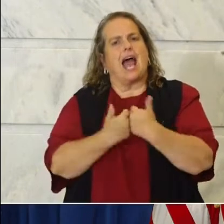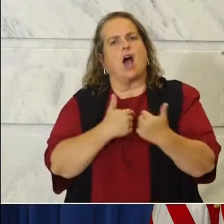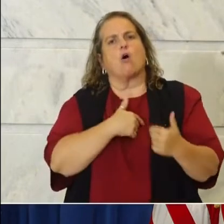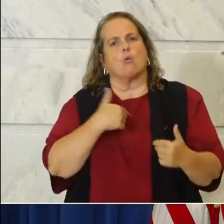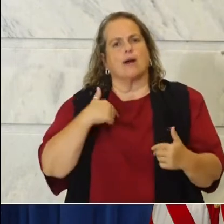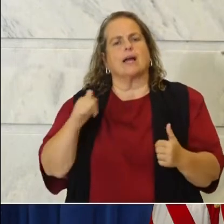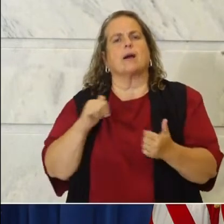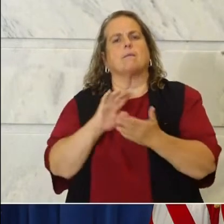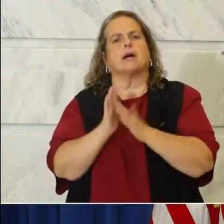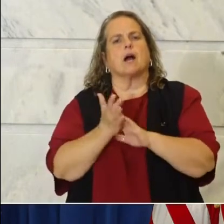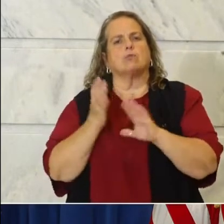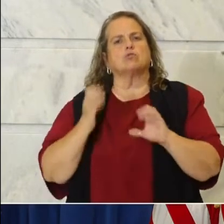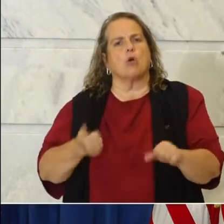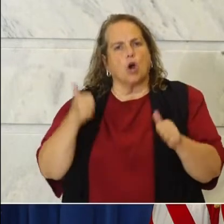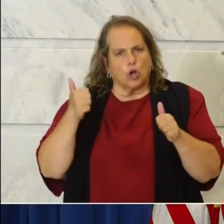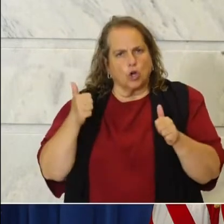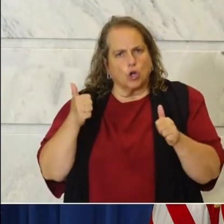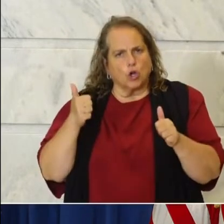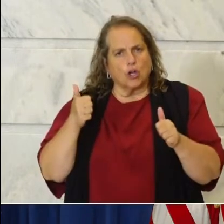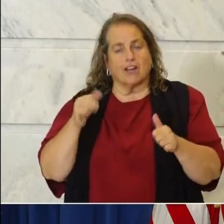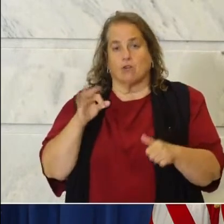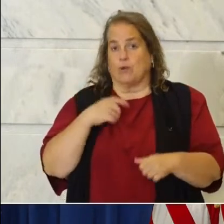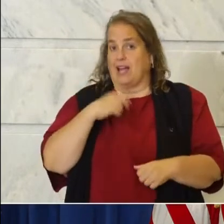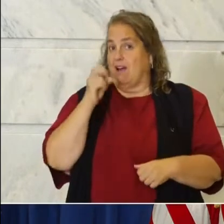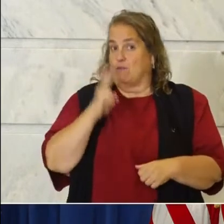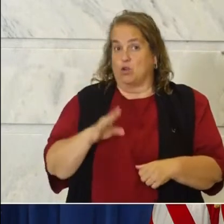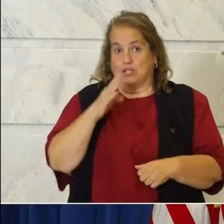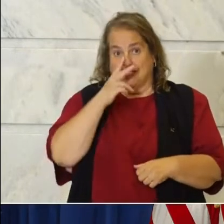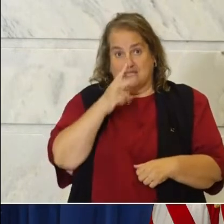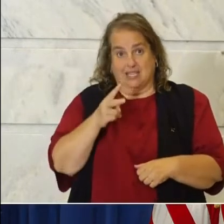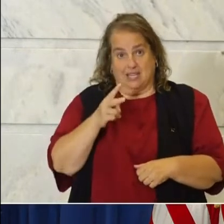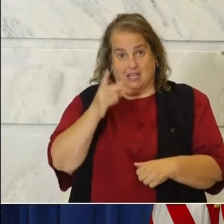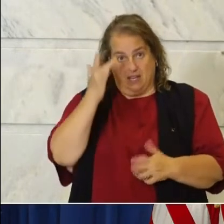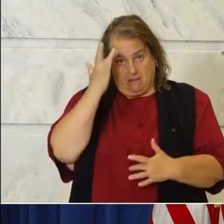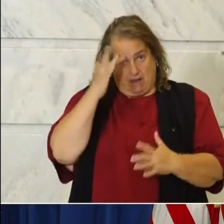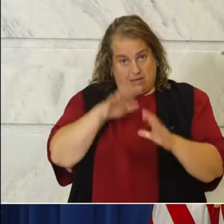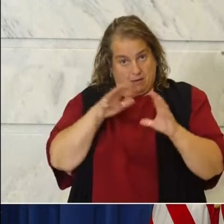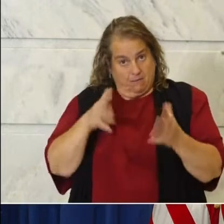stronger in that If we ever see a pandemic like this again, we will not